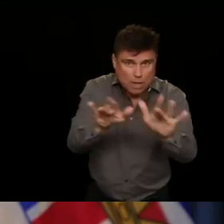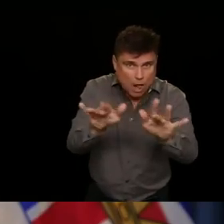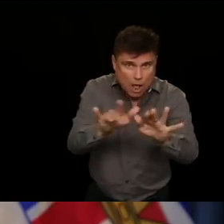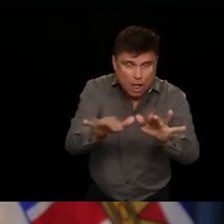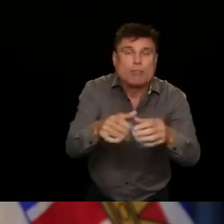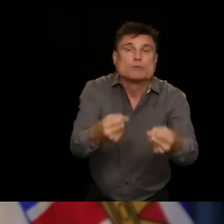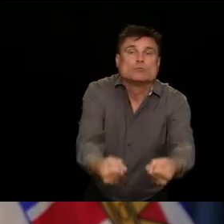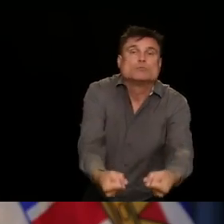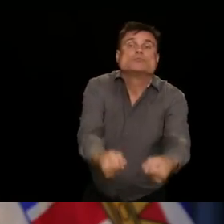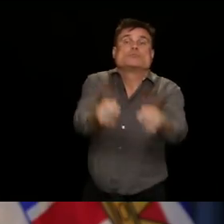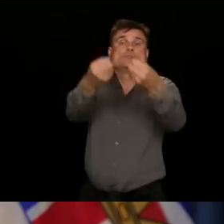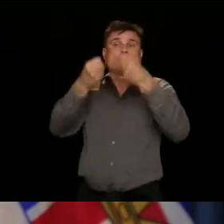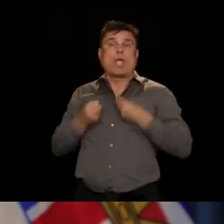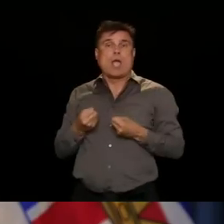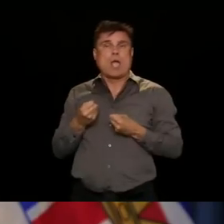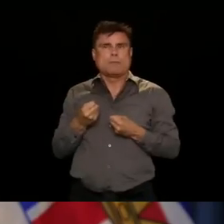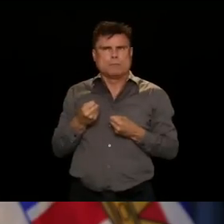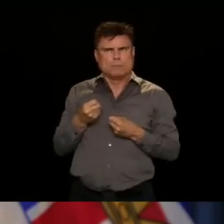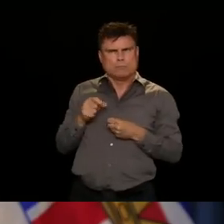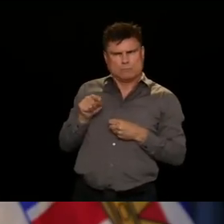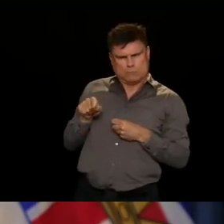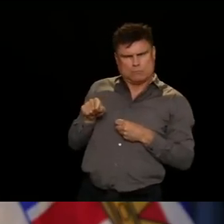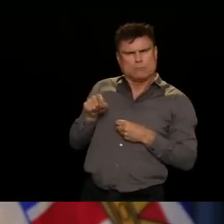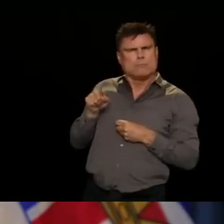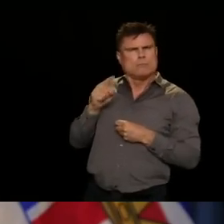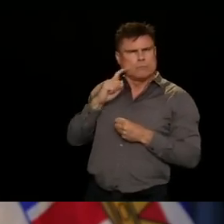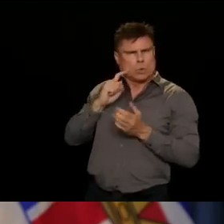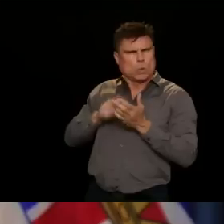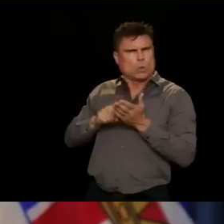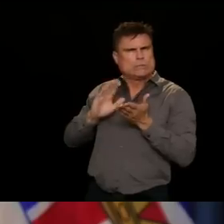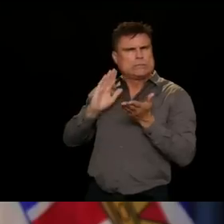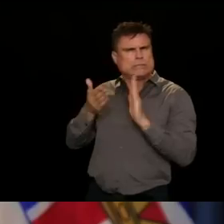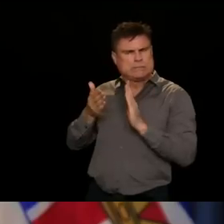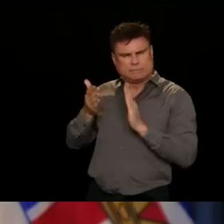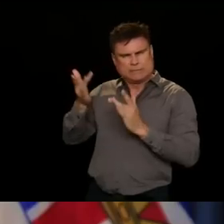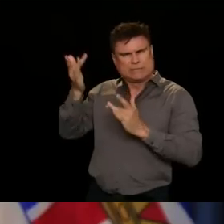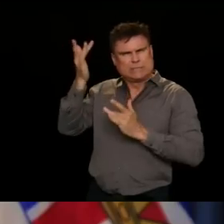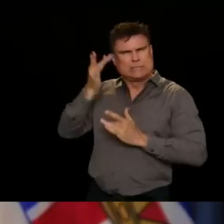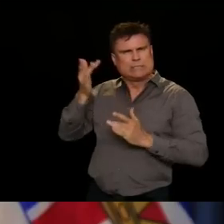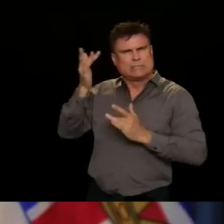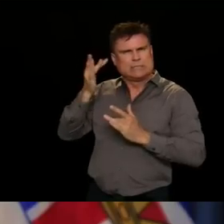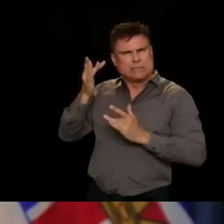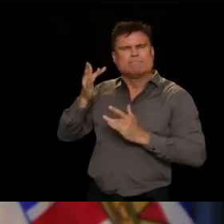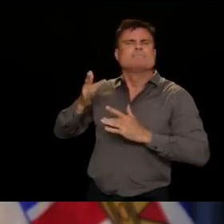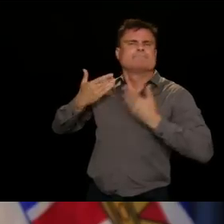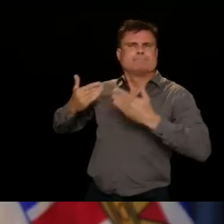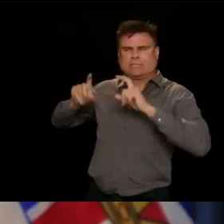attracting and others from the US who have had symptoms have been tested and have not passed it on to